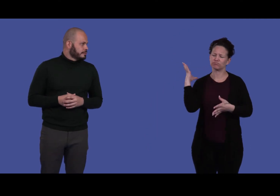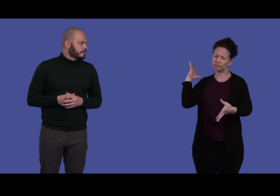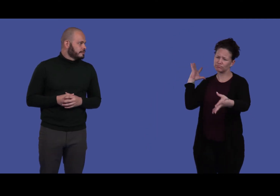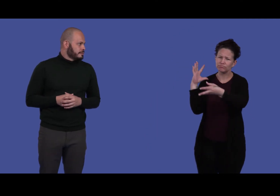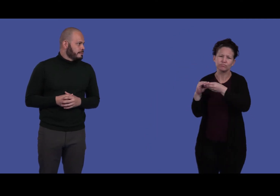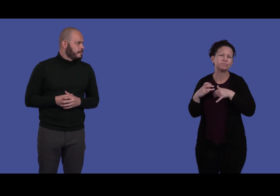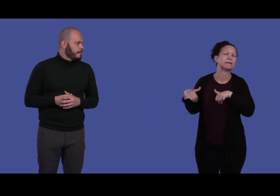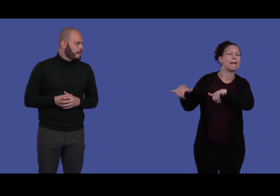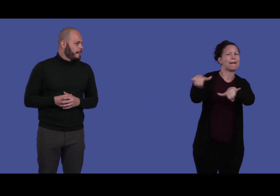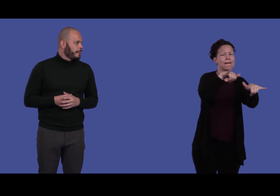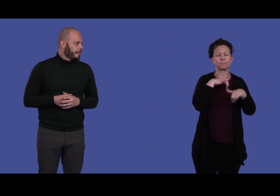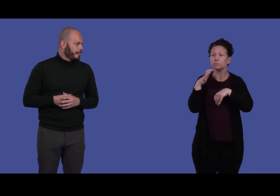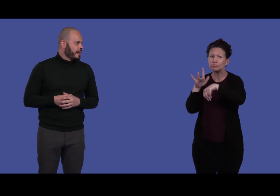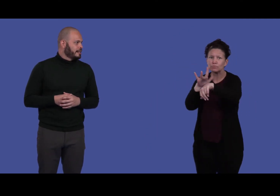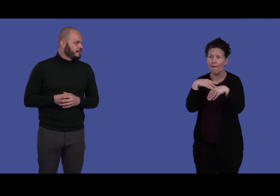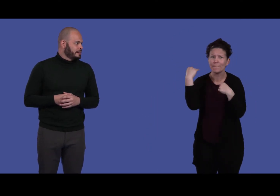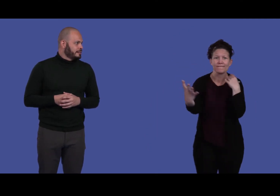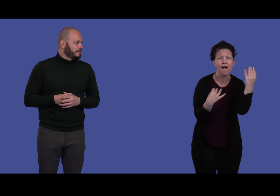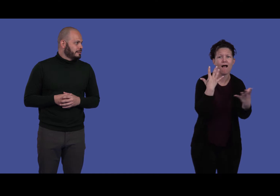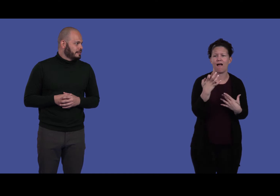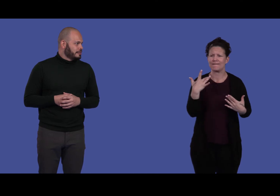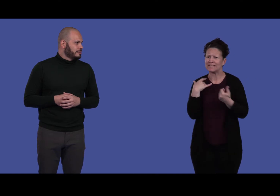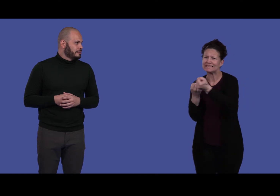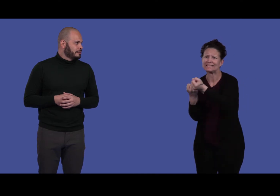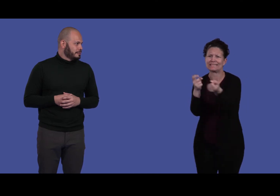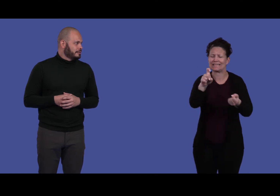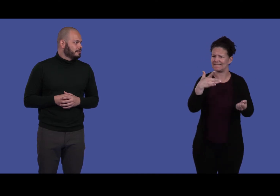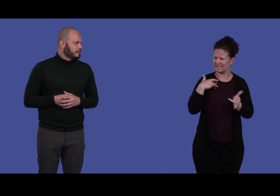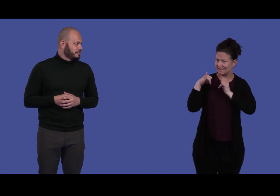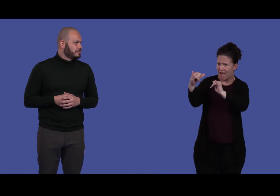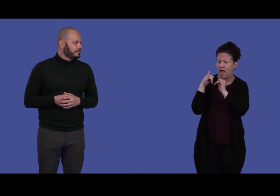As peer recovery coaches, we get to use our personal experience as a resource